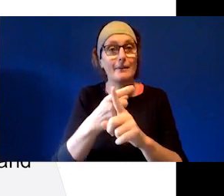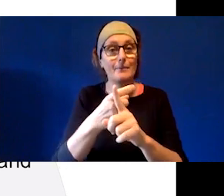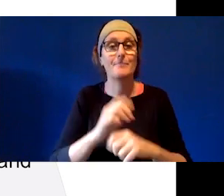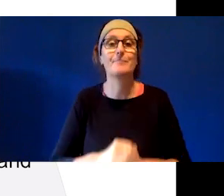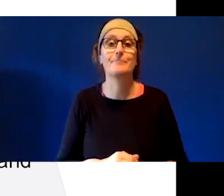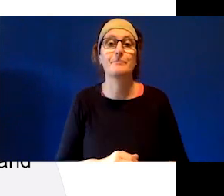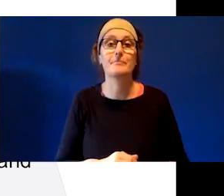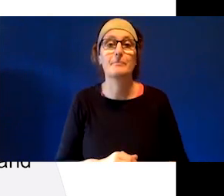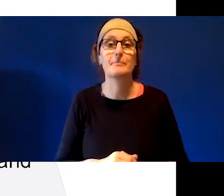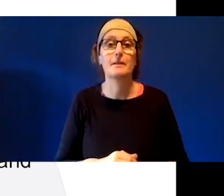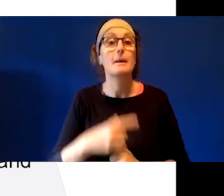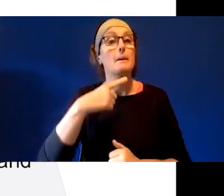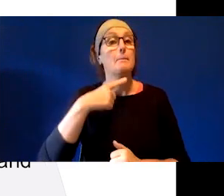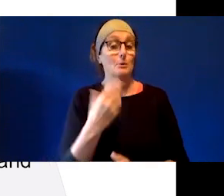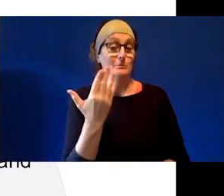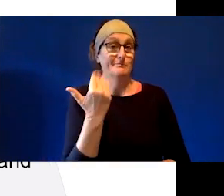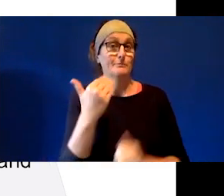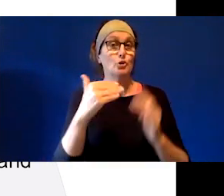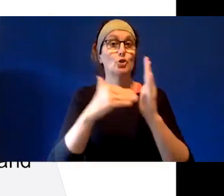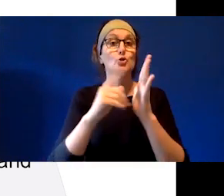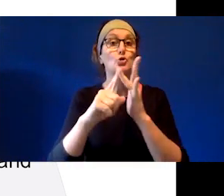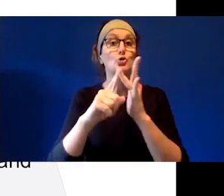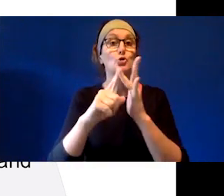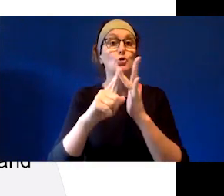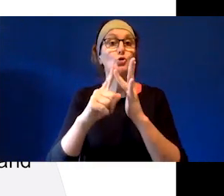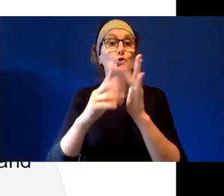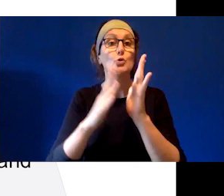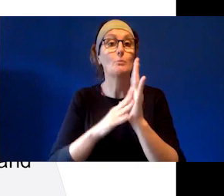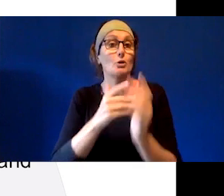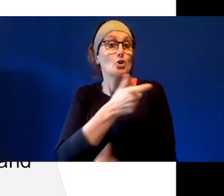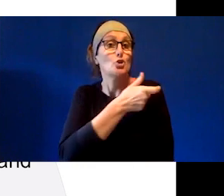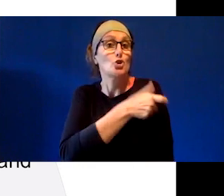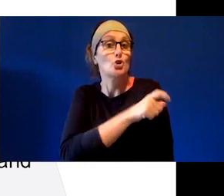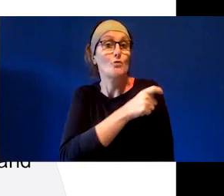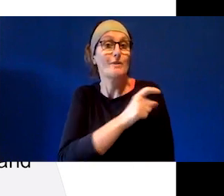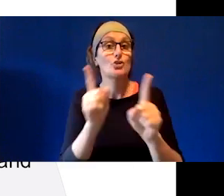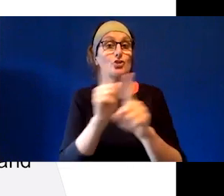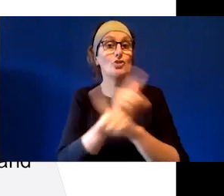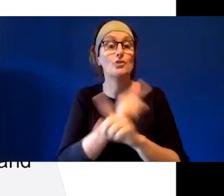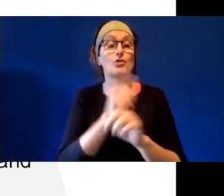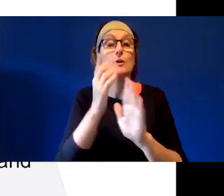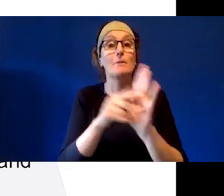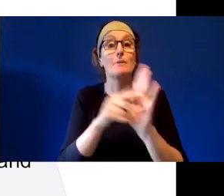security changes recently with Zoom, you won't be able to click on links directly from the chat feature.